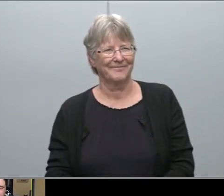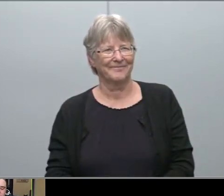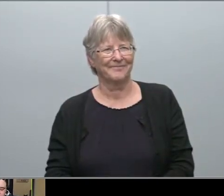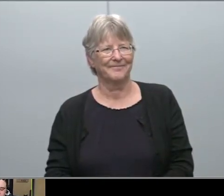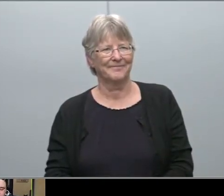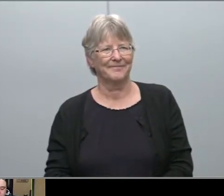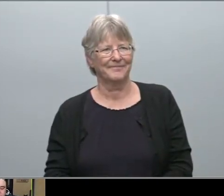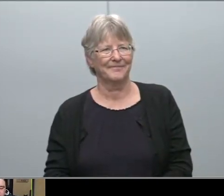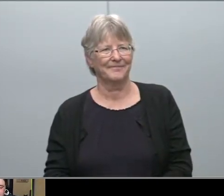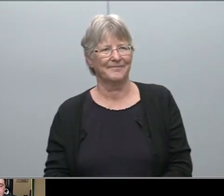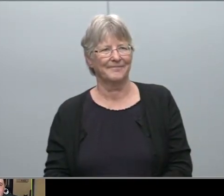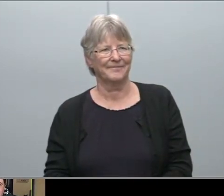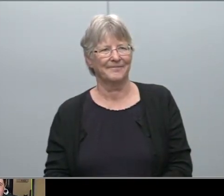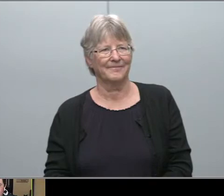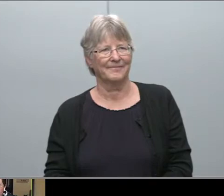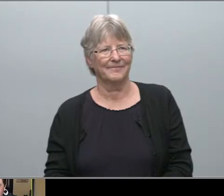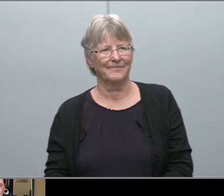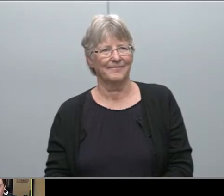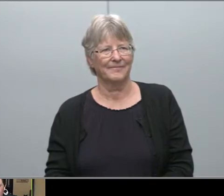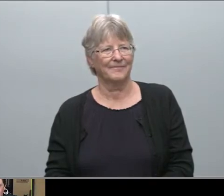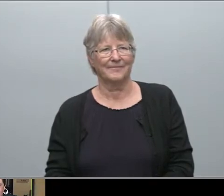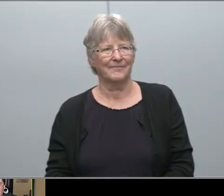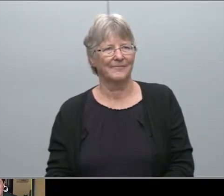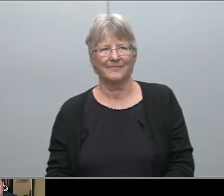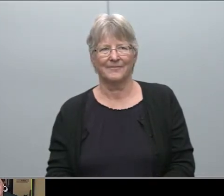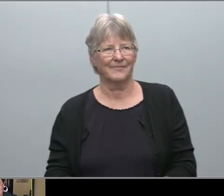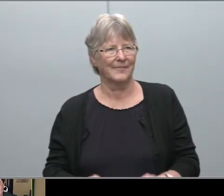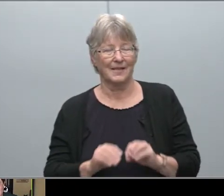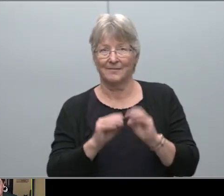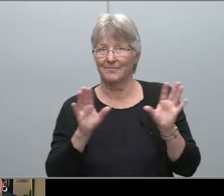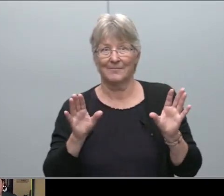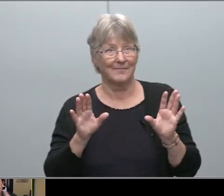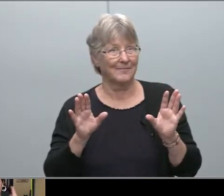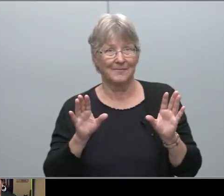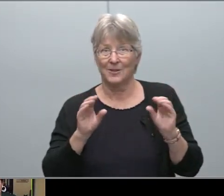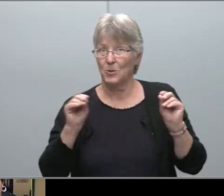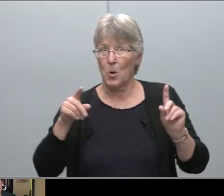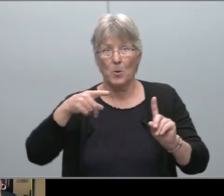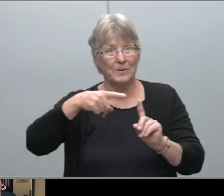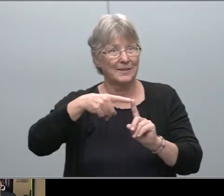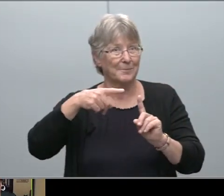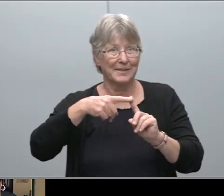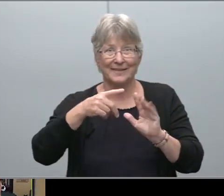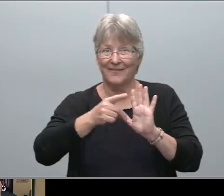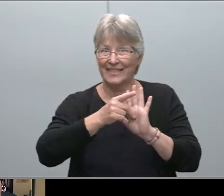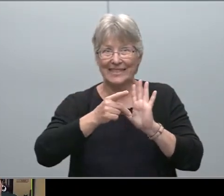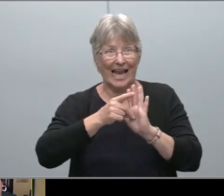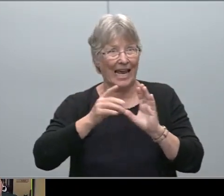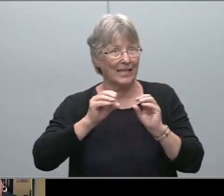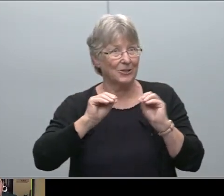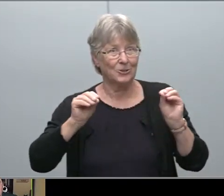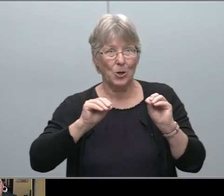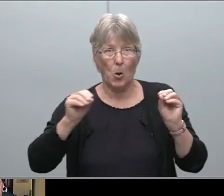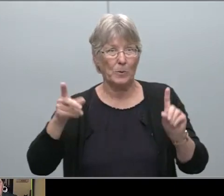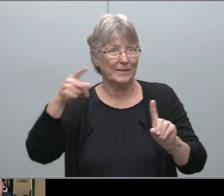And with the use of norms, we'll be able to keep our time productive, efficient, because it's important that we consider that while we're all here right now,